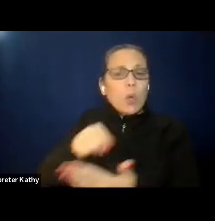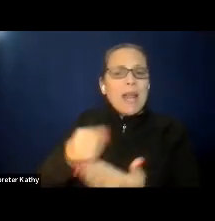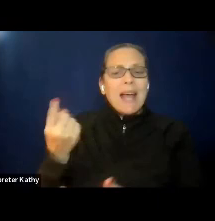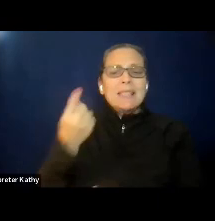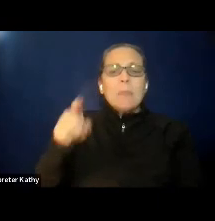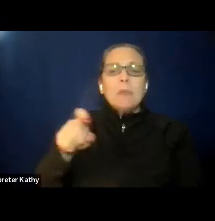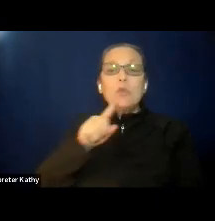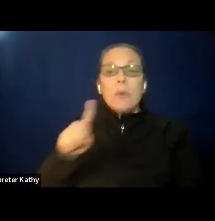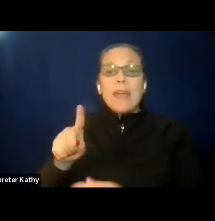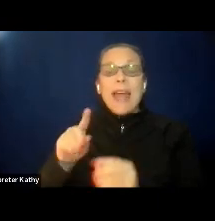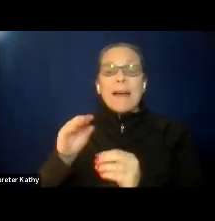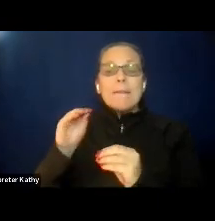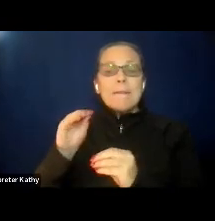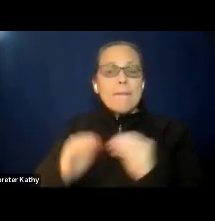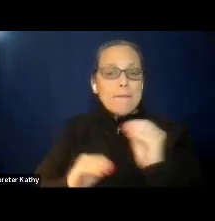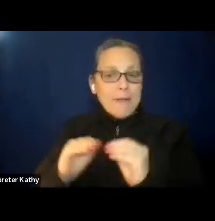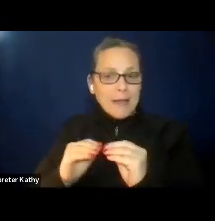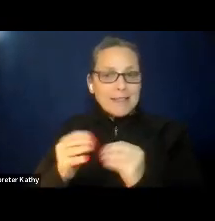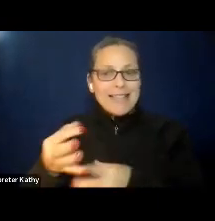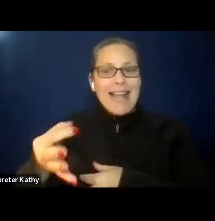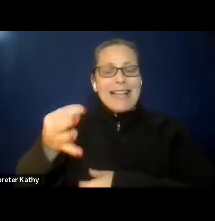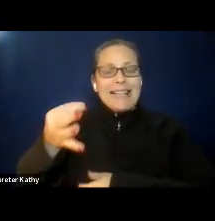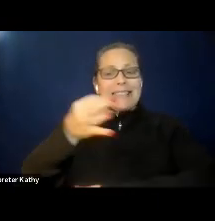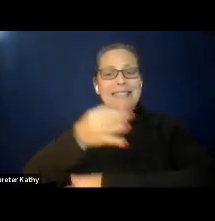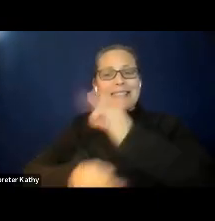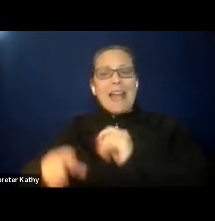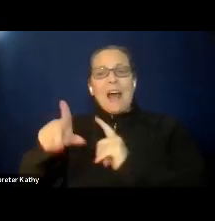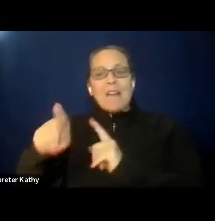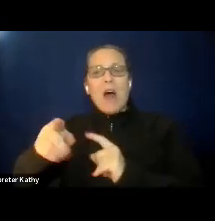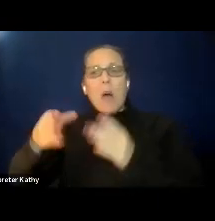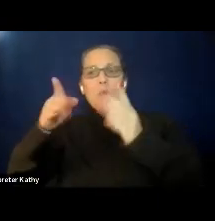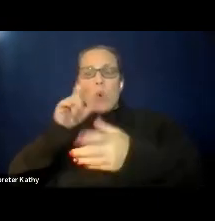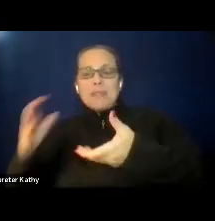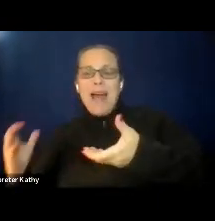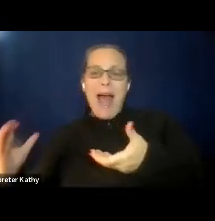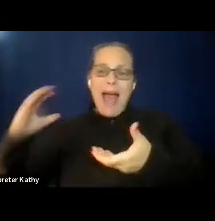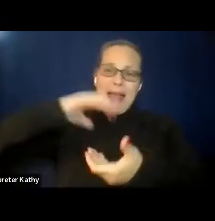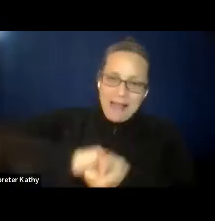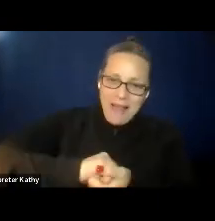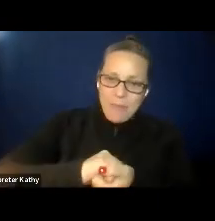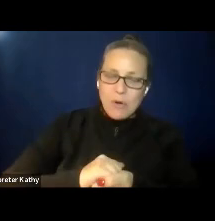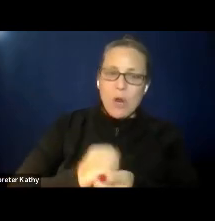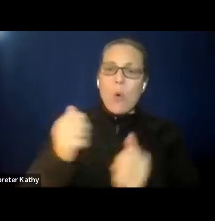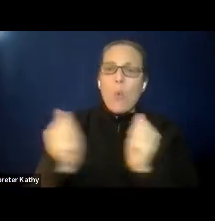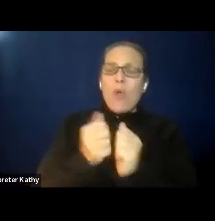become the object of study and critique and something to be fixed versus a